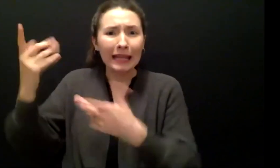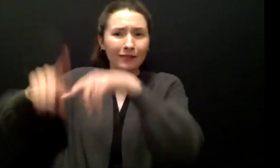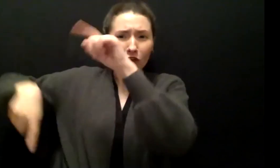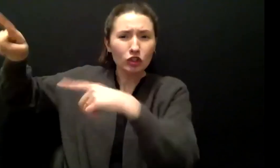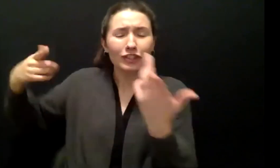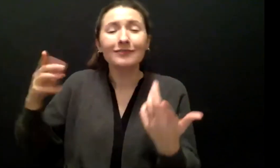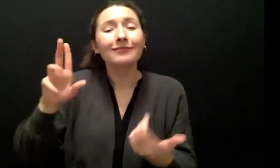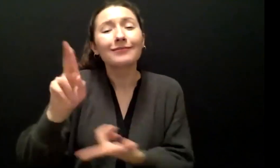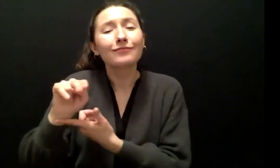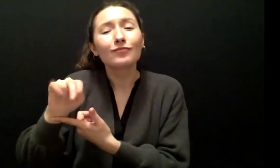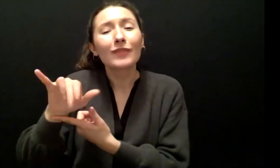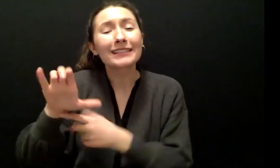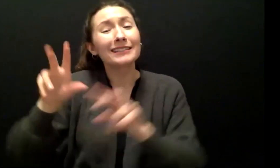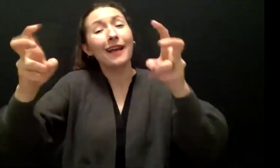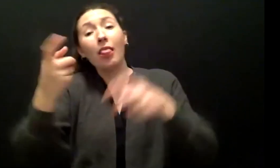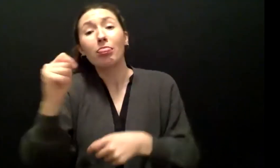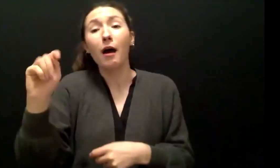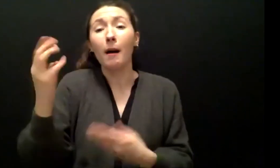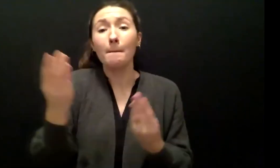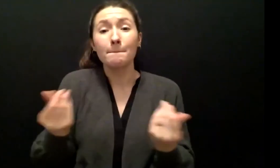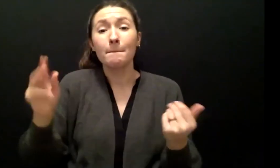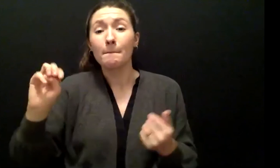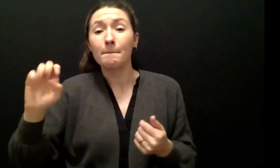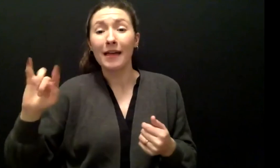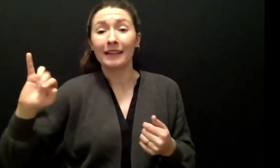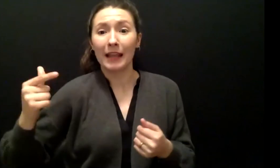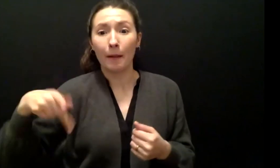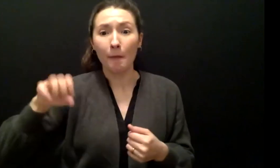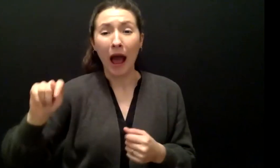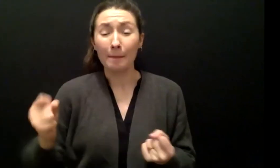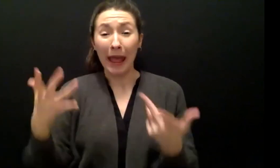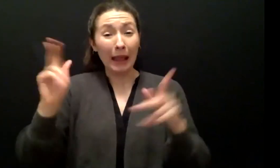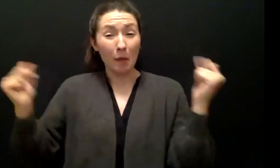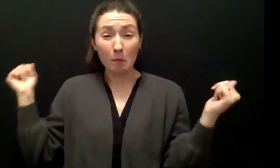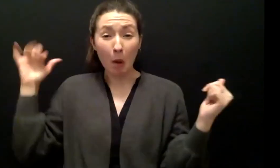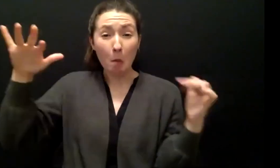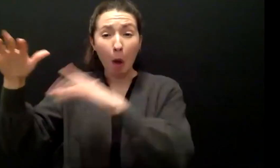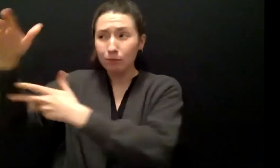Yeah, when it, here's a good one, this is from an anonymous attendee, "When it comes